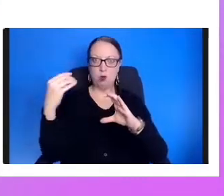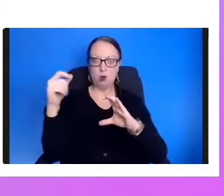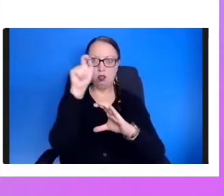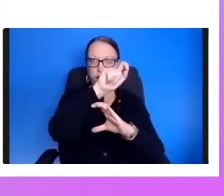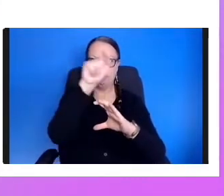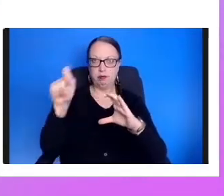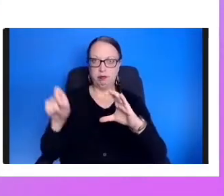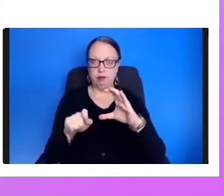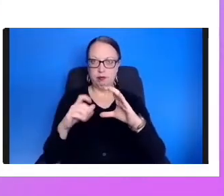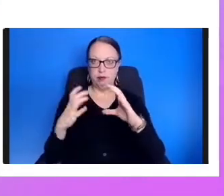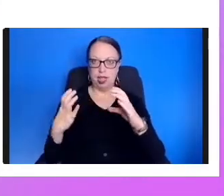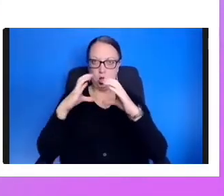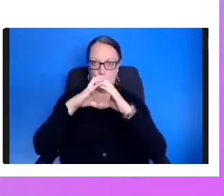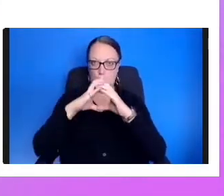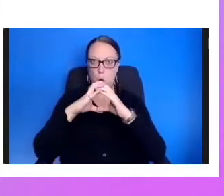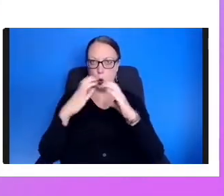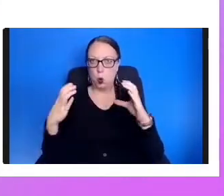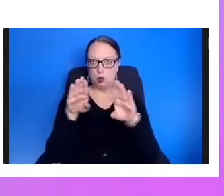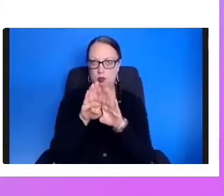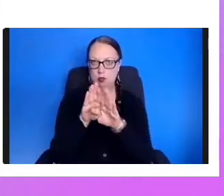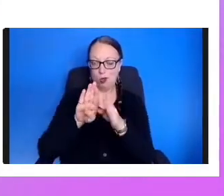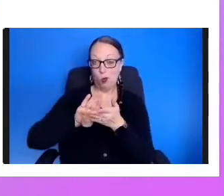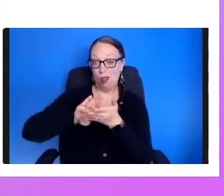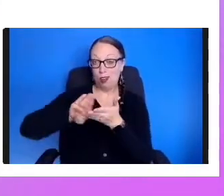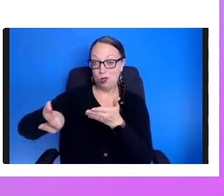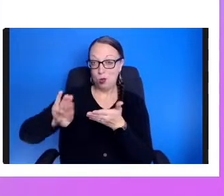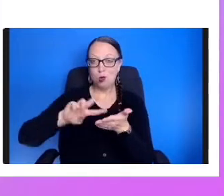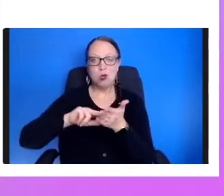and exclusion is being outside of the experience within.